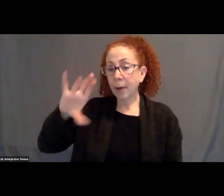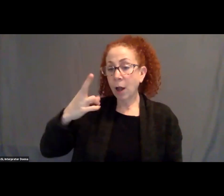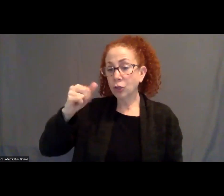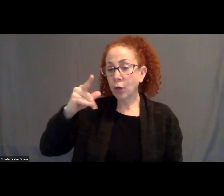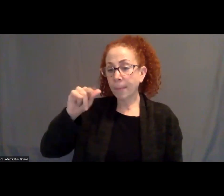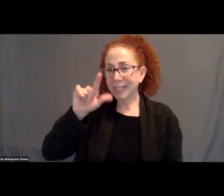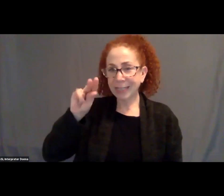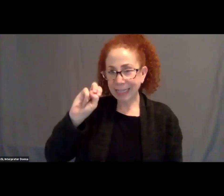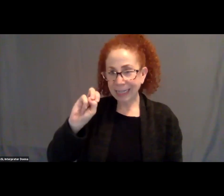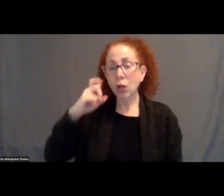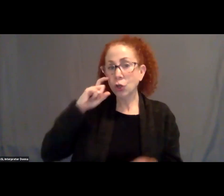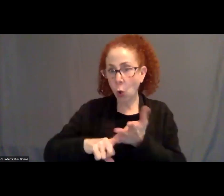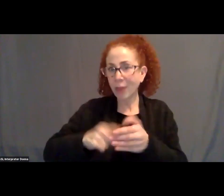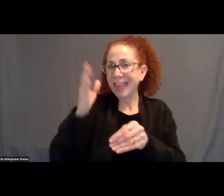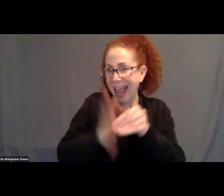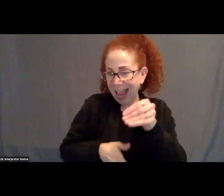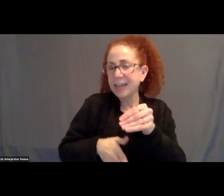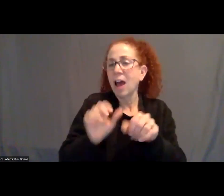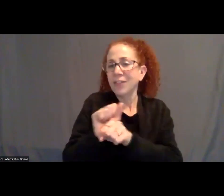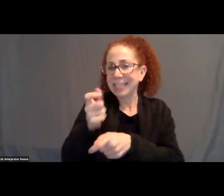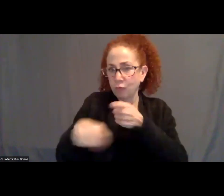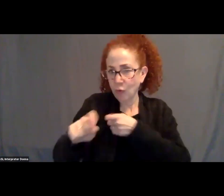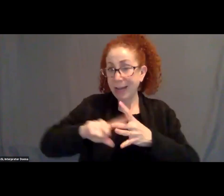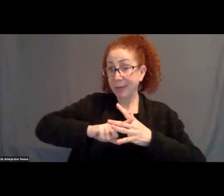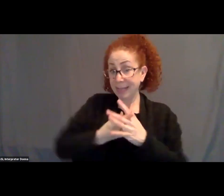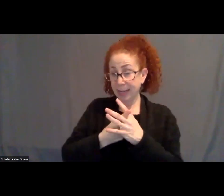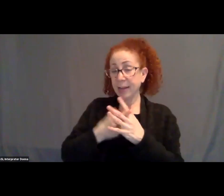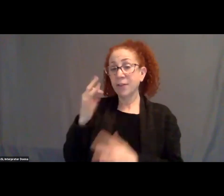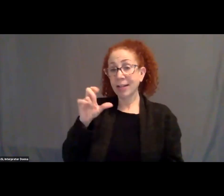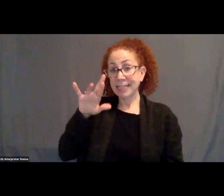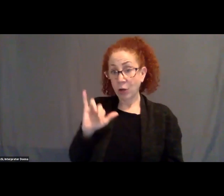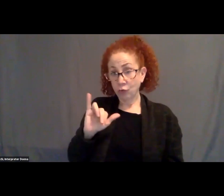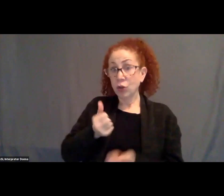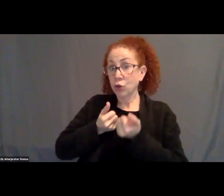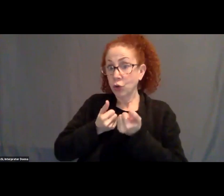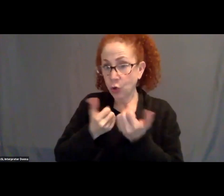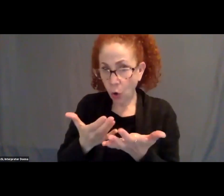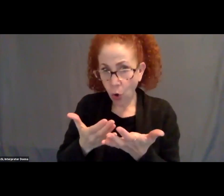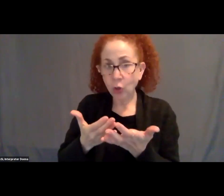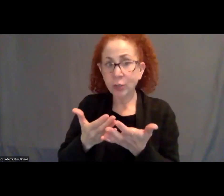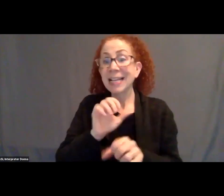slave trade at the beginning of the 19th century produced a spike in slave holding